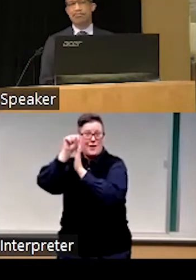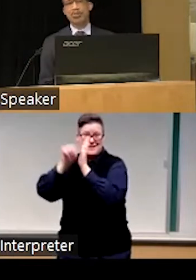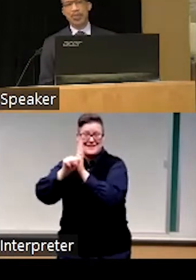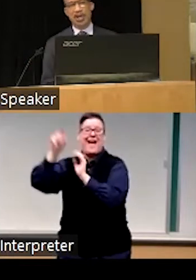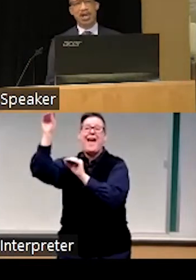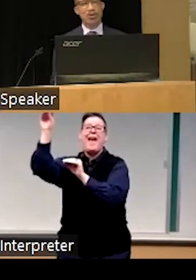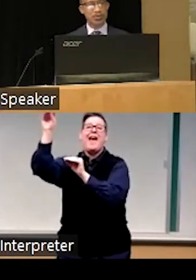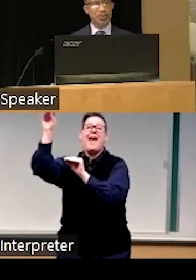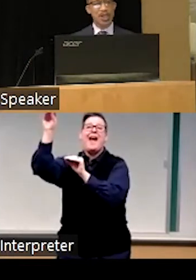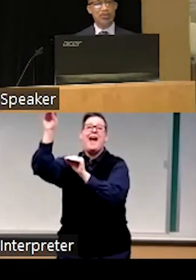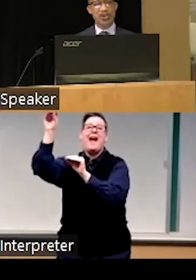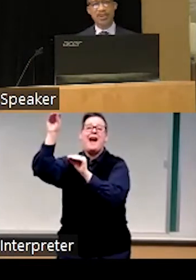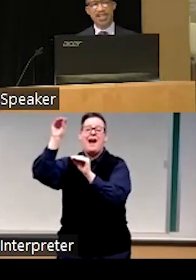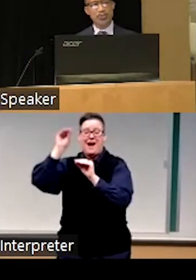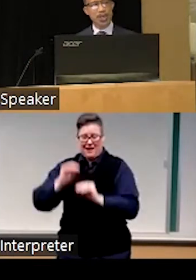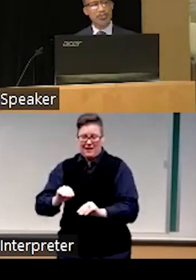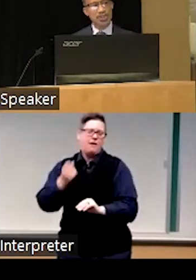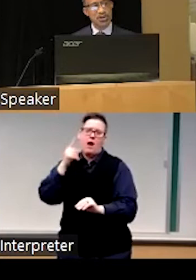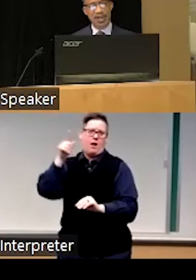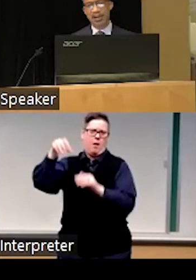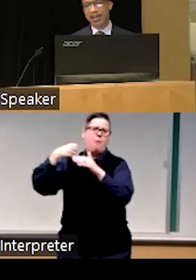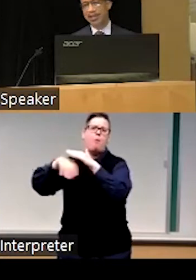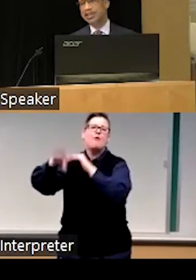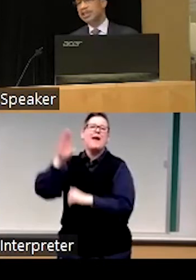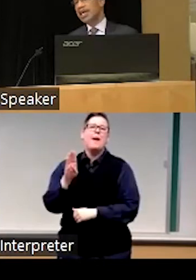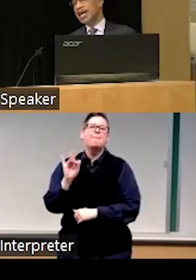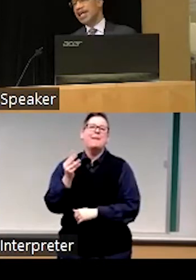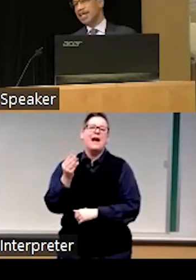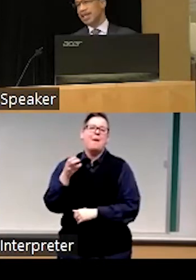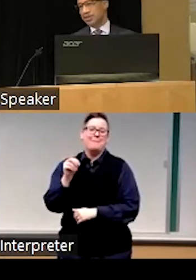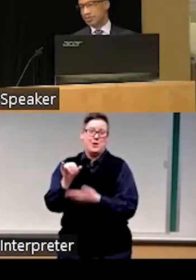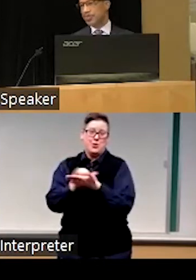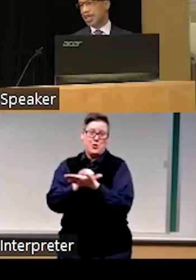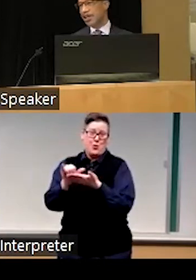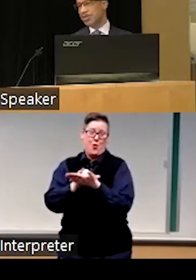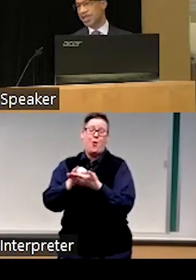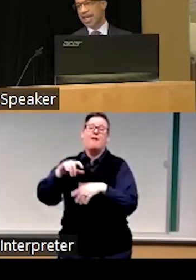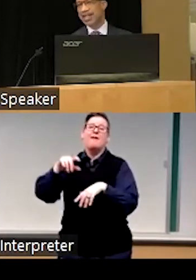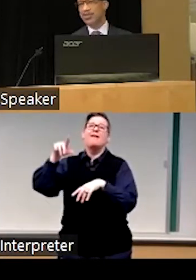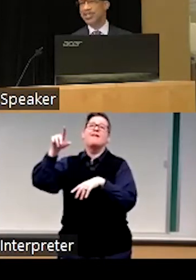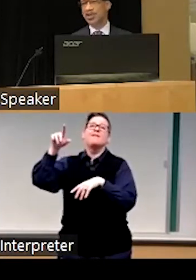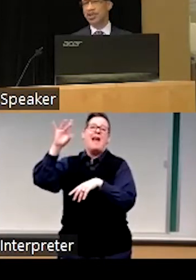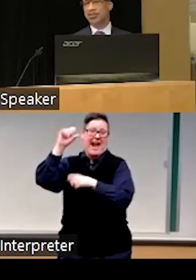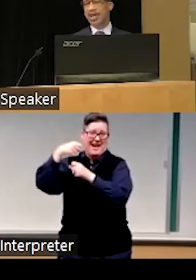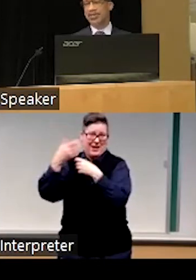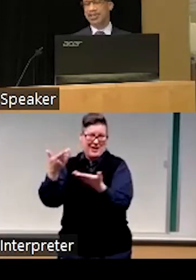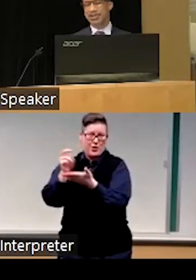um I was born and raised in Binghamton New York area and then did eight years here in in Rochester